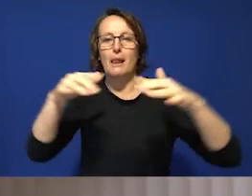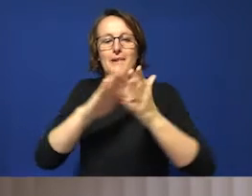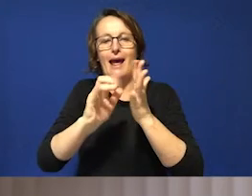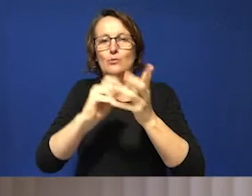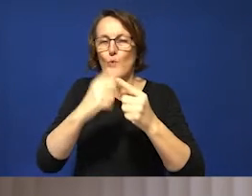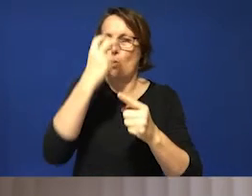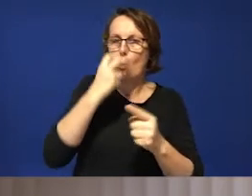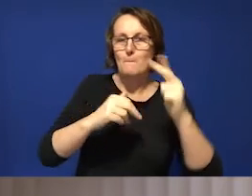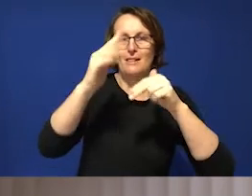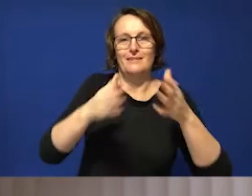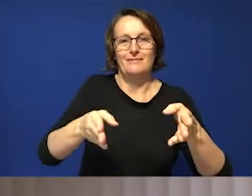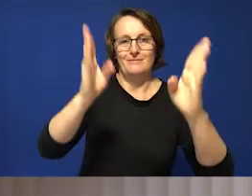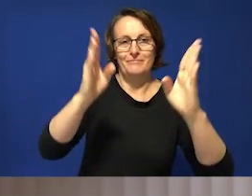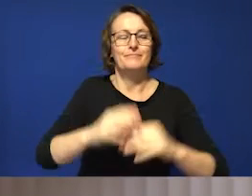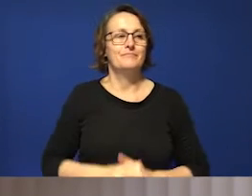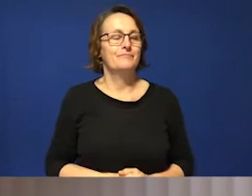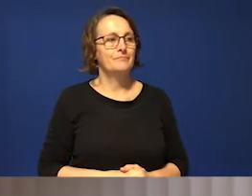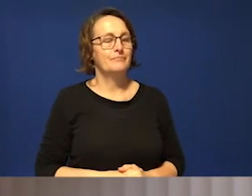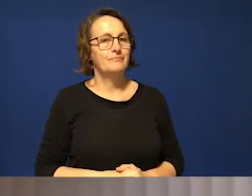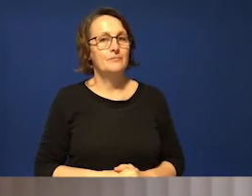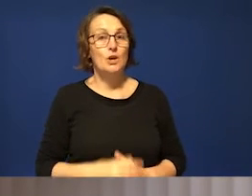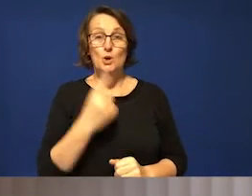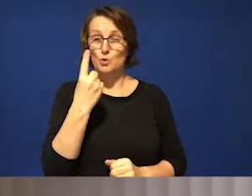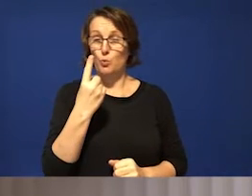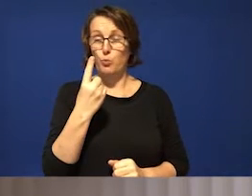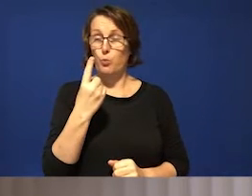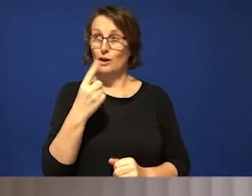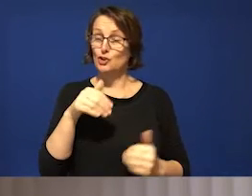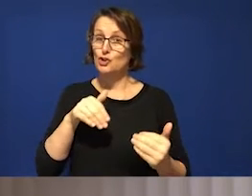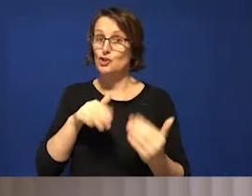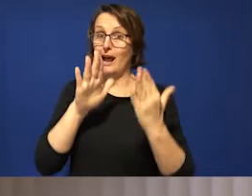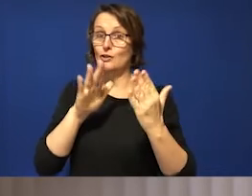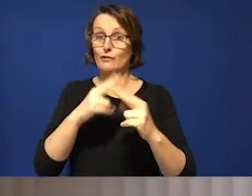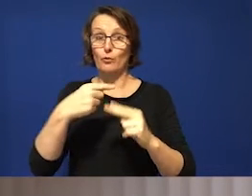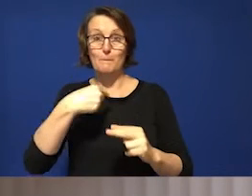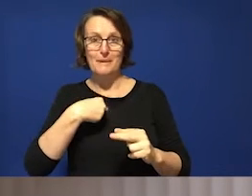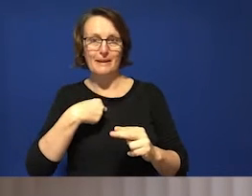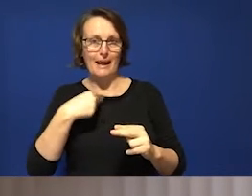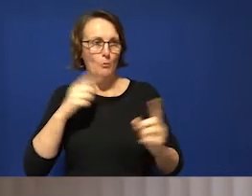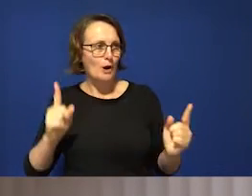So one of the early challenges I suppose, and one of the things about getting to know Peter